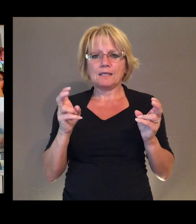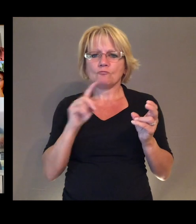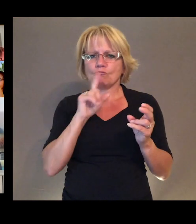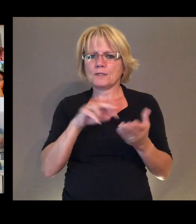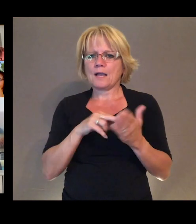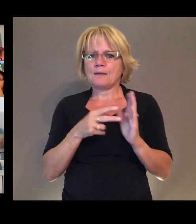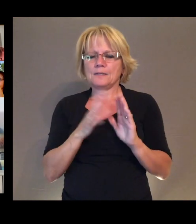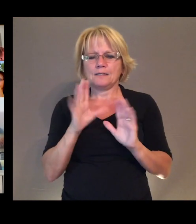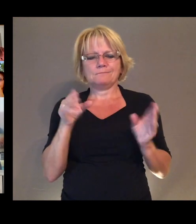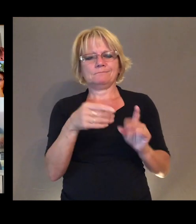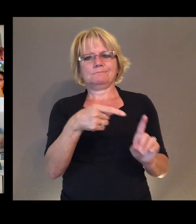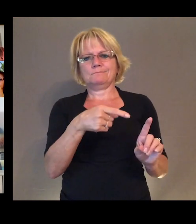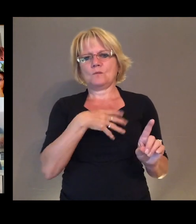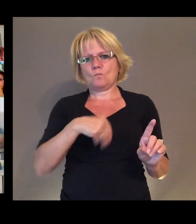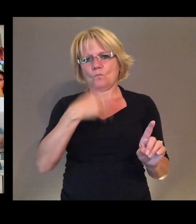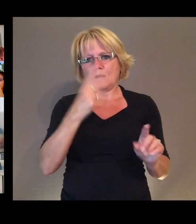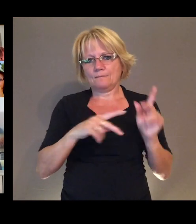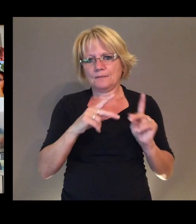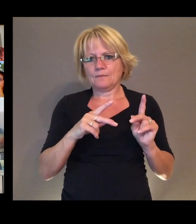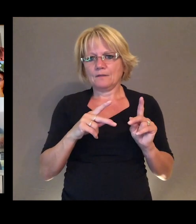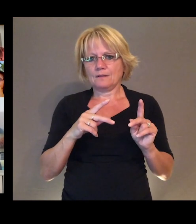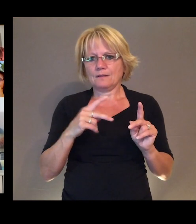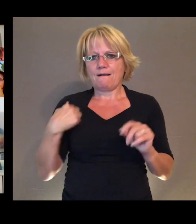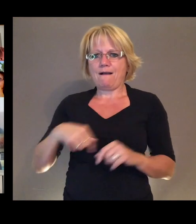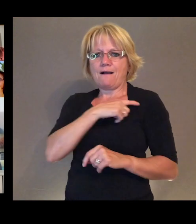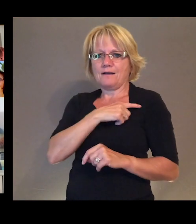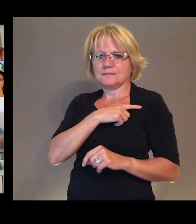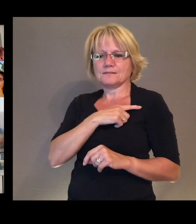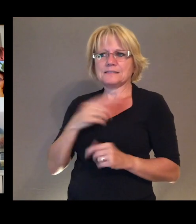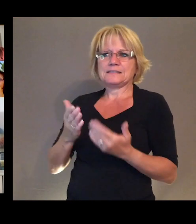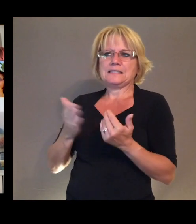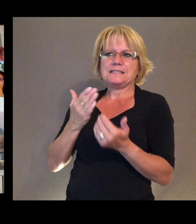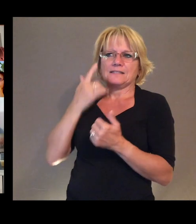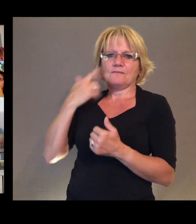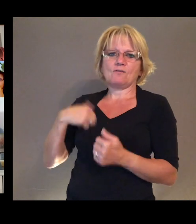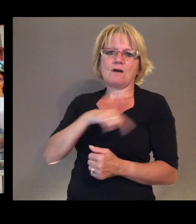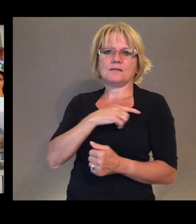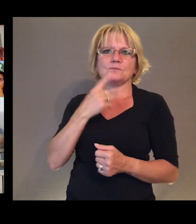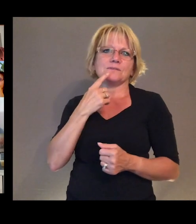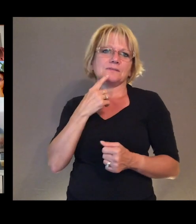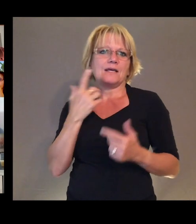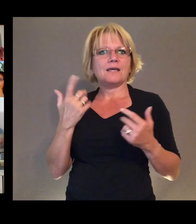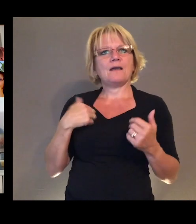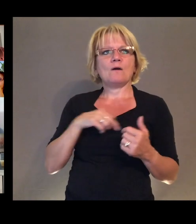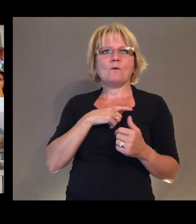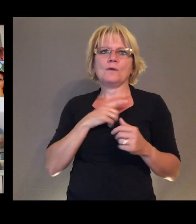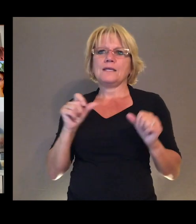it is very easy for us to take the off ramp on this conversation. You know, we can be in spaces where everybody looks like us